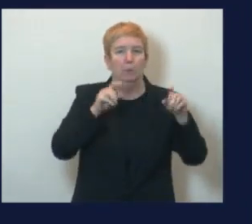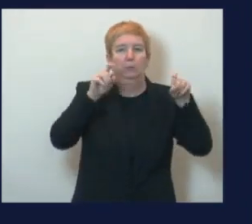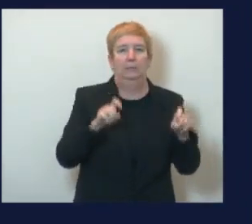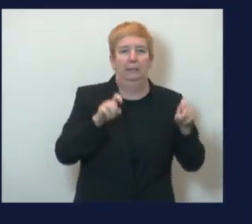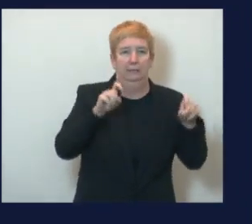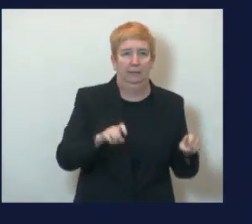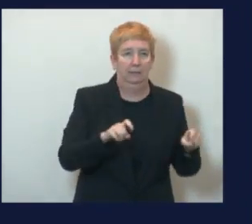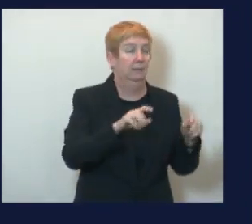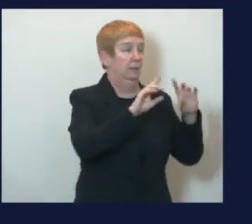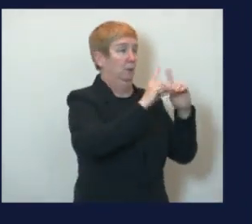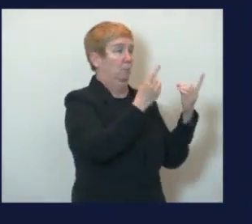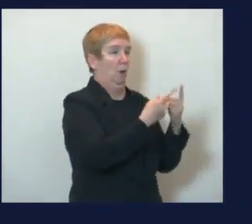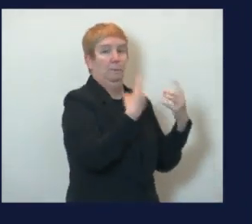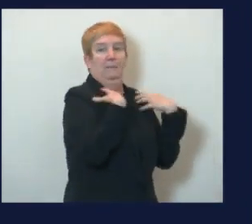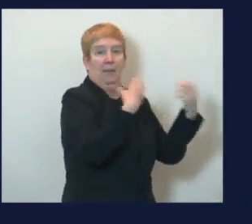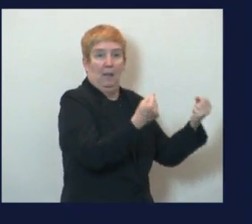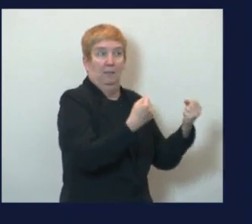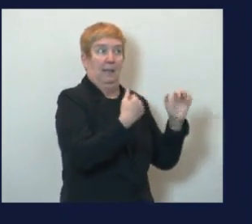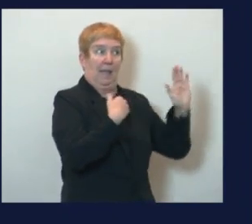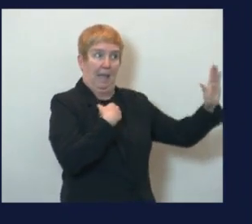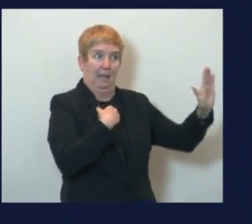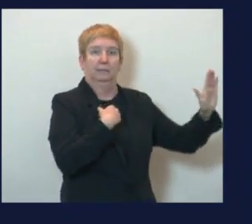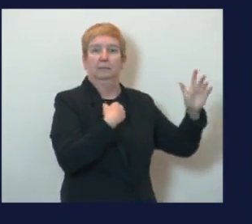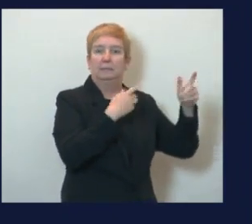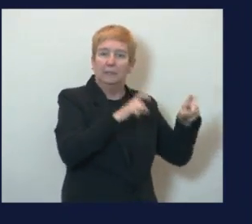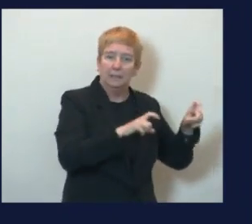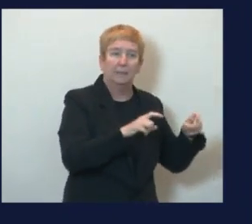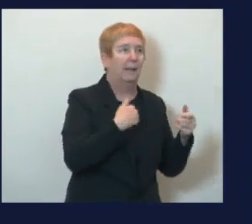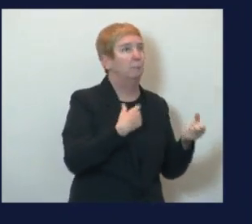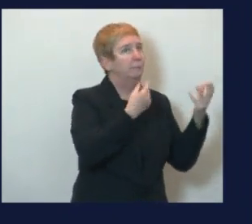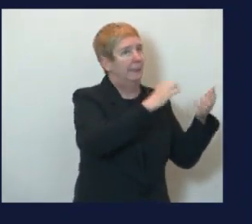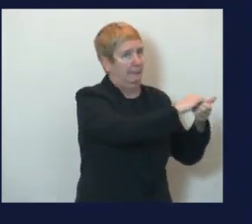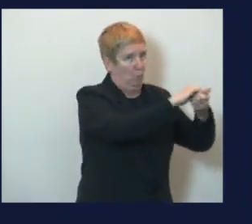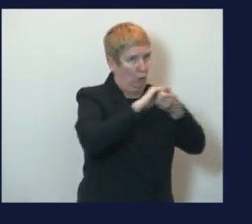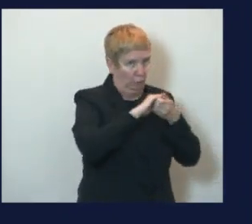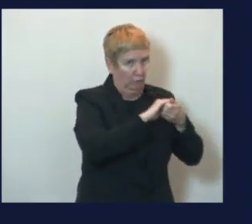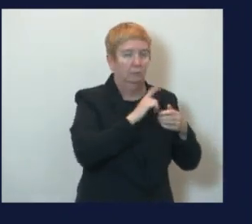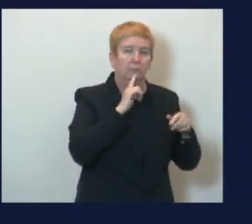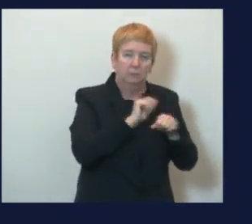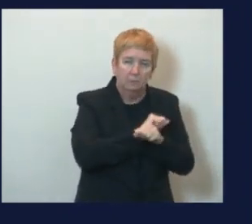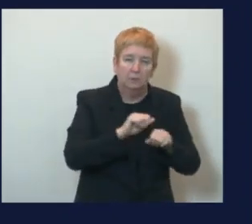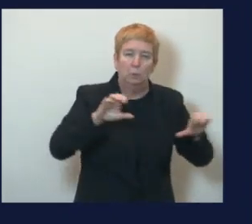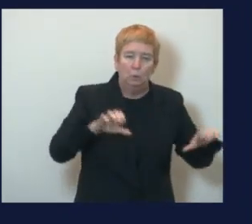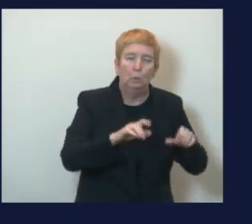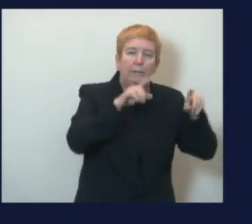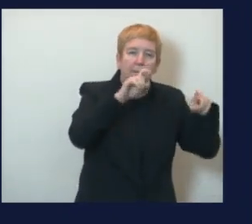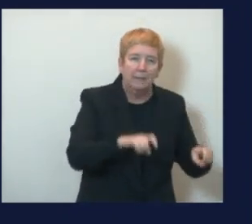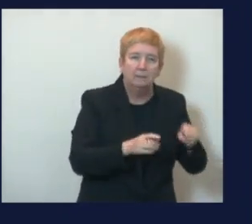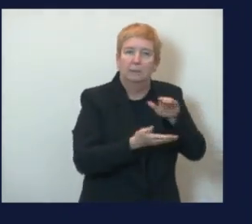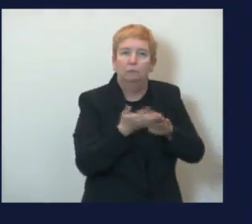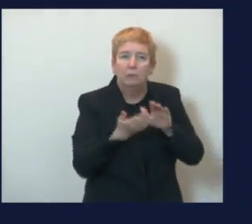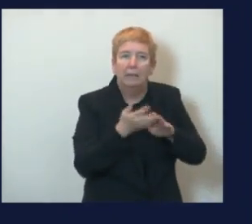WE ARE WE HAVE TO CONTINUE HAVING ADEQUATE AND STABLE TESTING AND THAT’S MEASURED BY THE DEPARTMENT OF HEALTH QUITE FRANKLY.